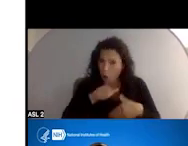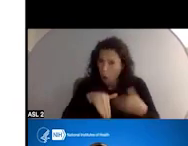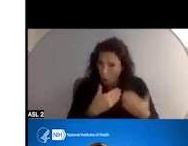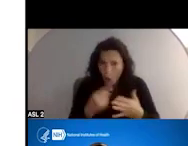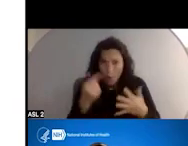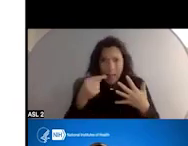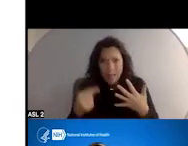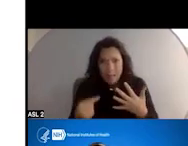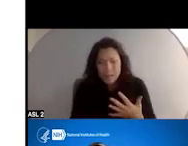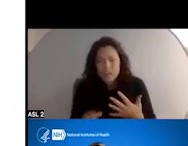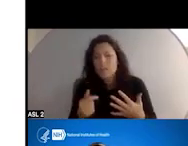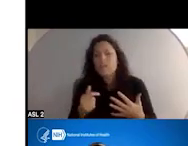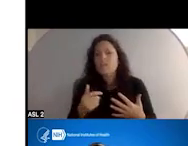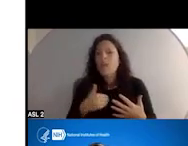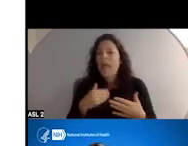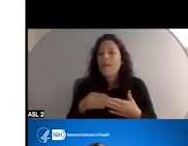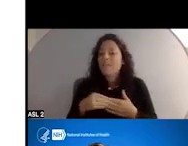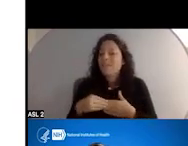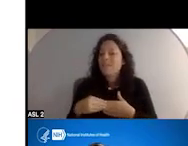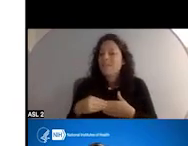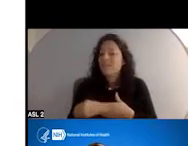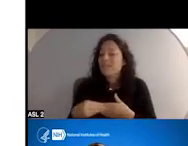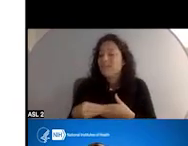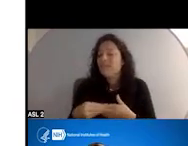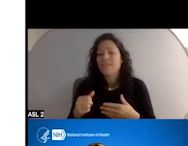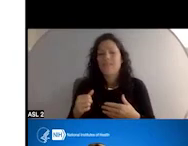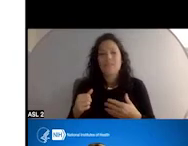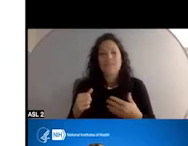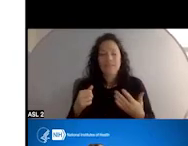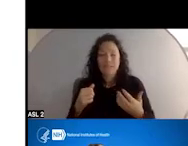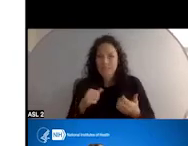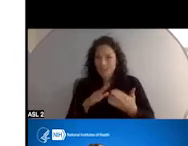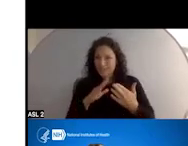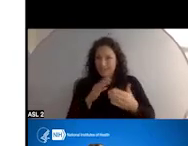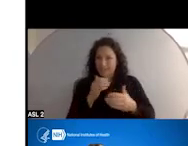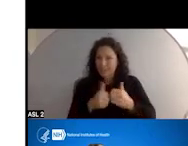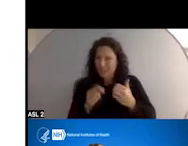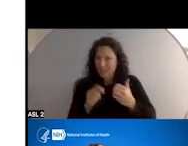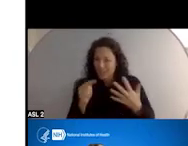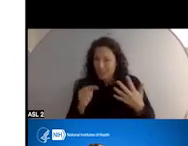Is there leeway in addressing those? Cindy, I'll defer this one to you.